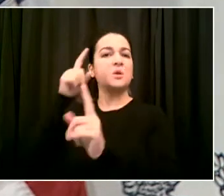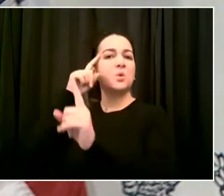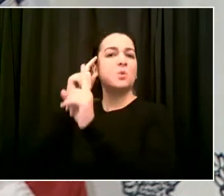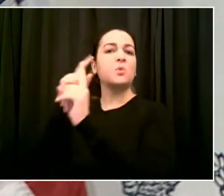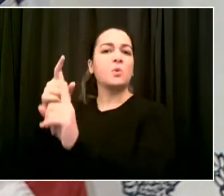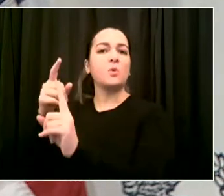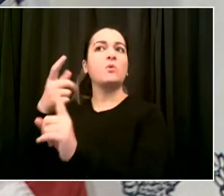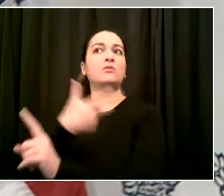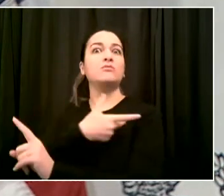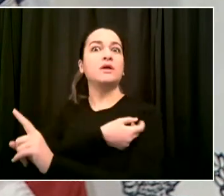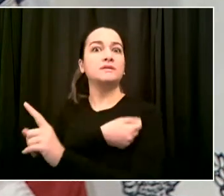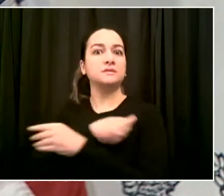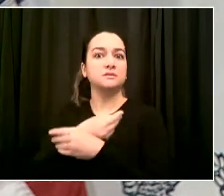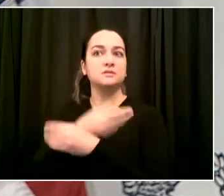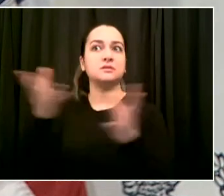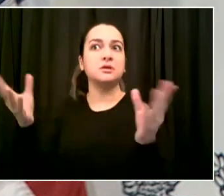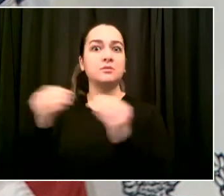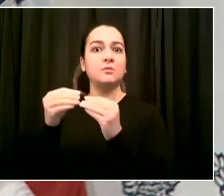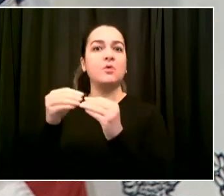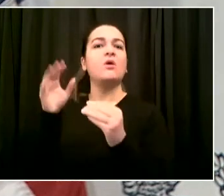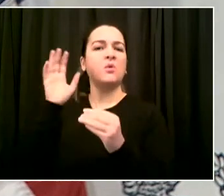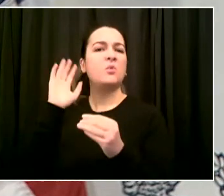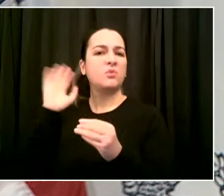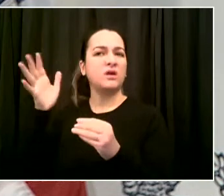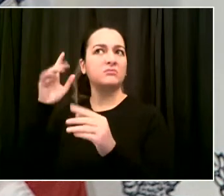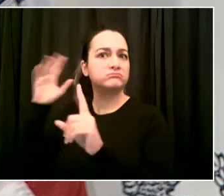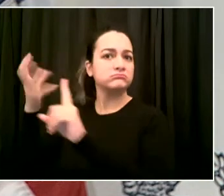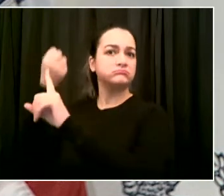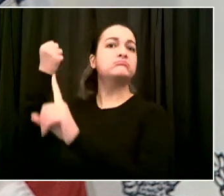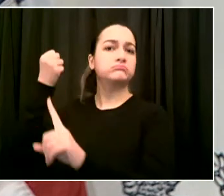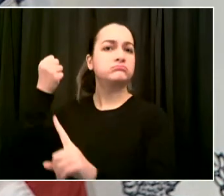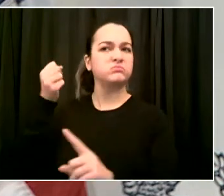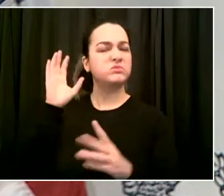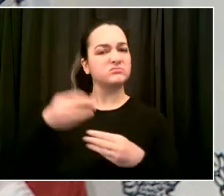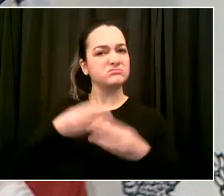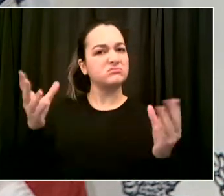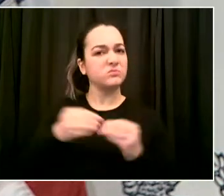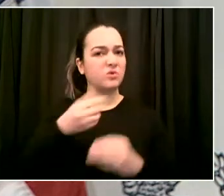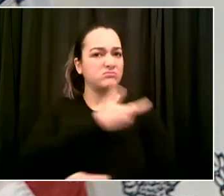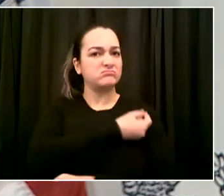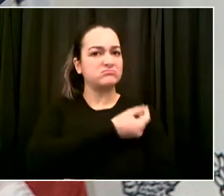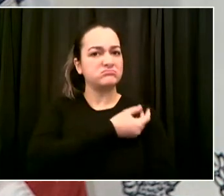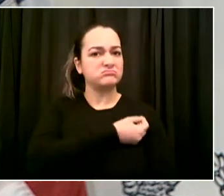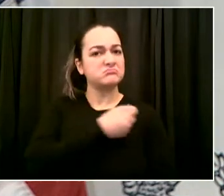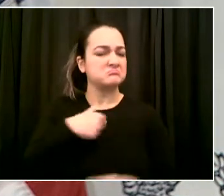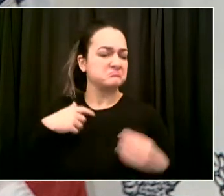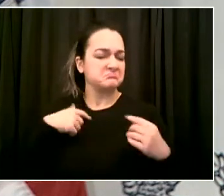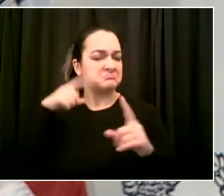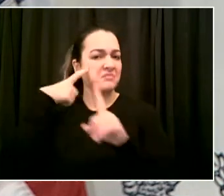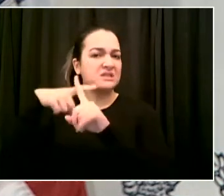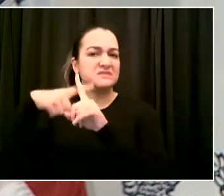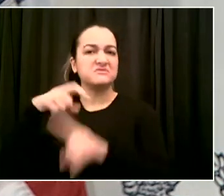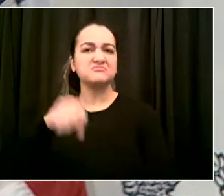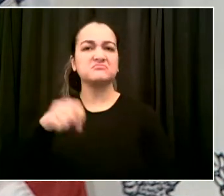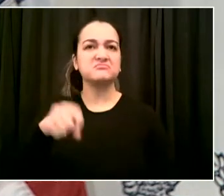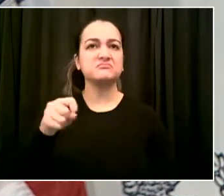MORE SUPPLY. I'M CONVINCED YOU WILL SEE AND I'VE HAD MULTIPLE CONVERSATIONS WITH THE BIDEN